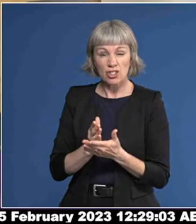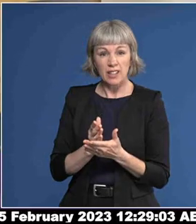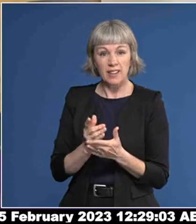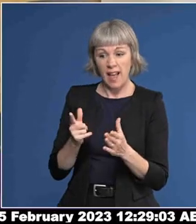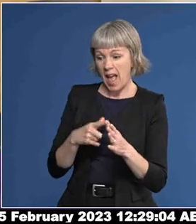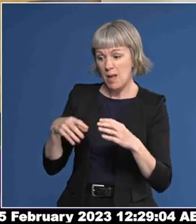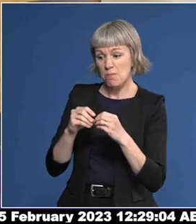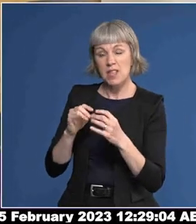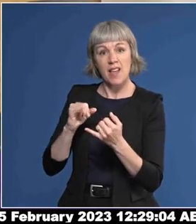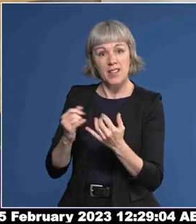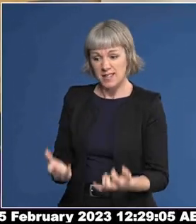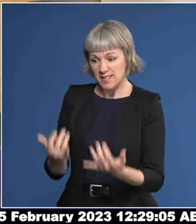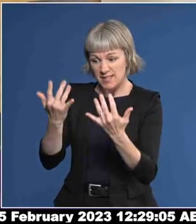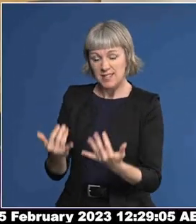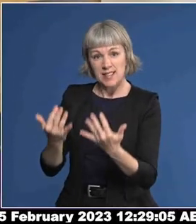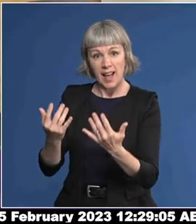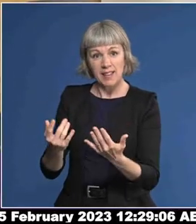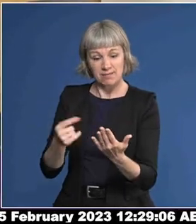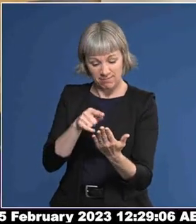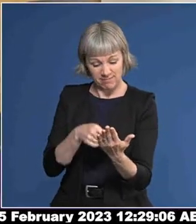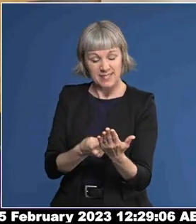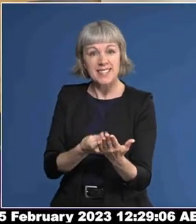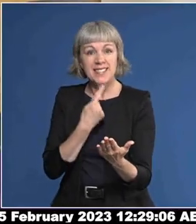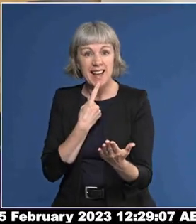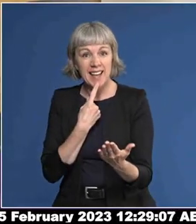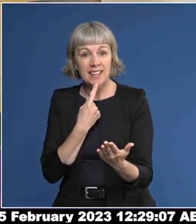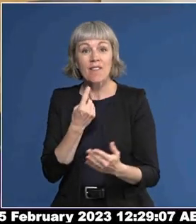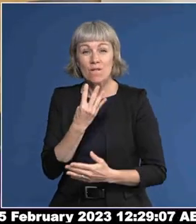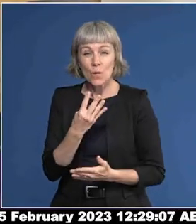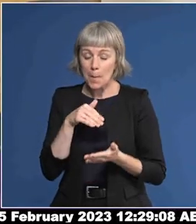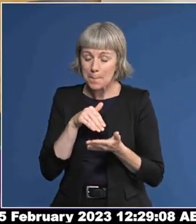million people with disability who live in Australia? Do you accept that? MS BERRY: Yes.